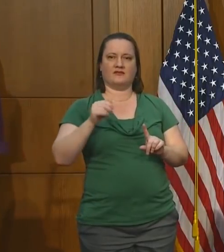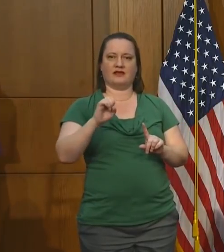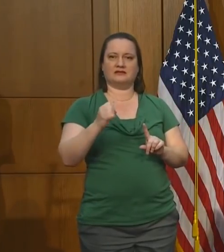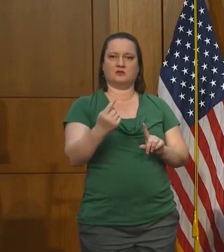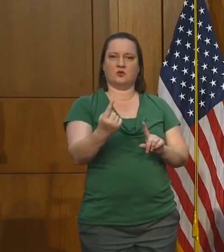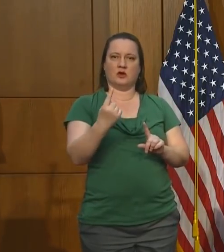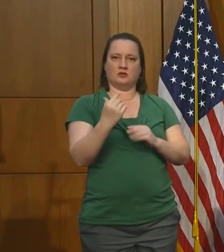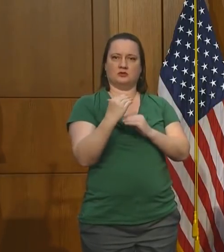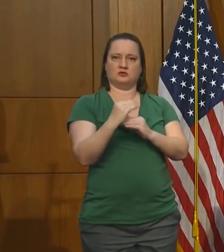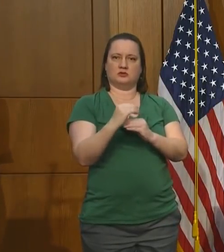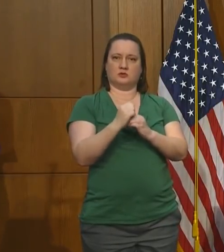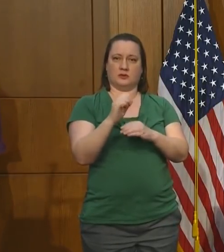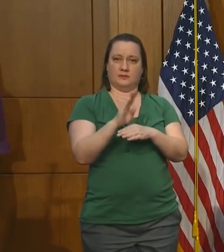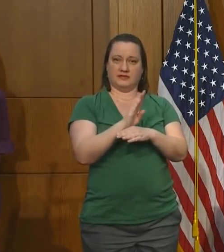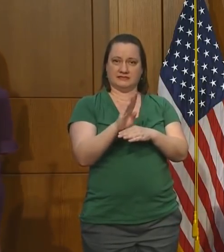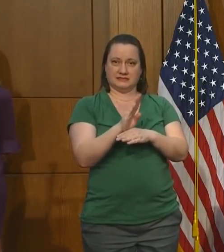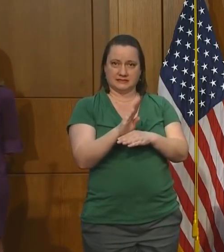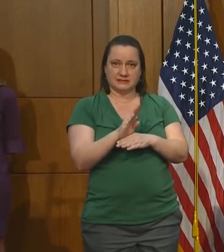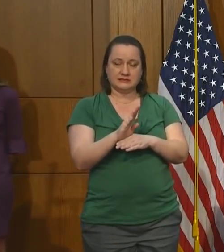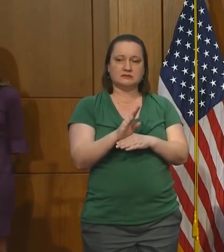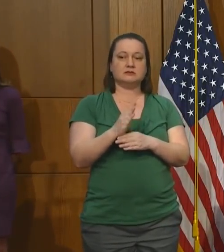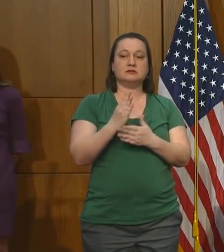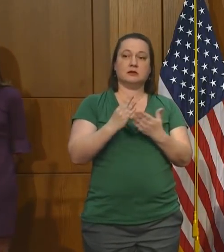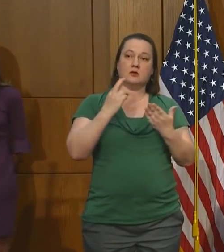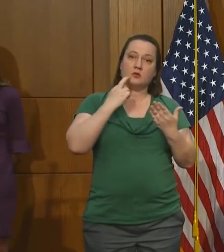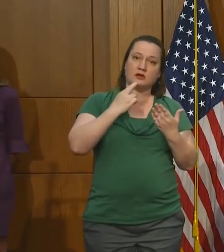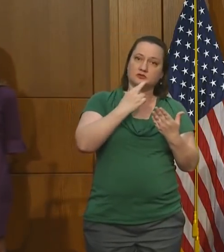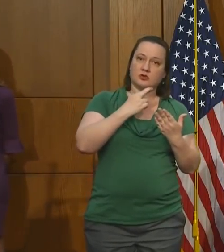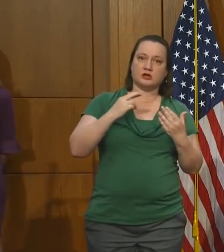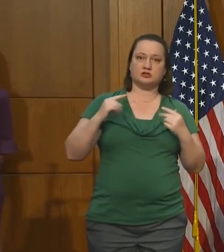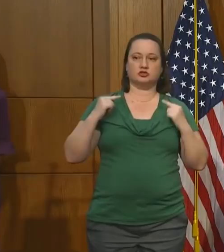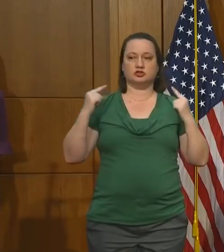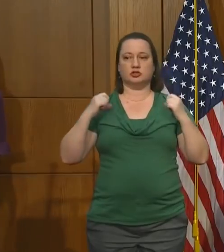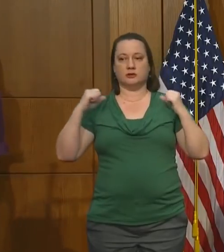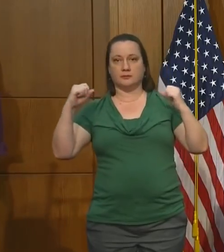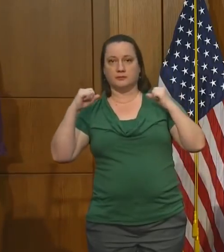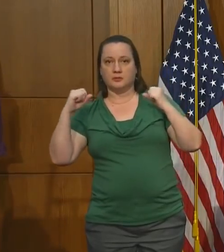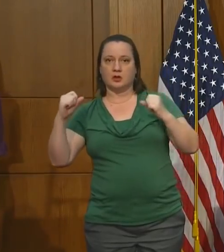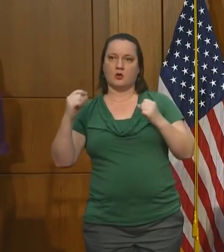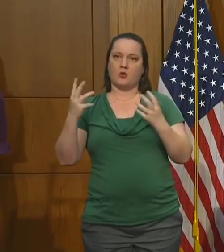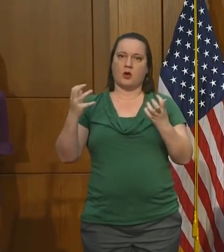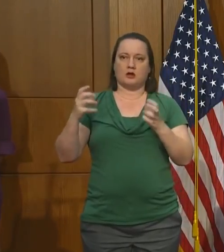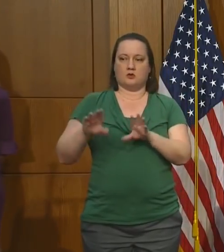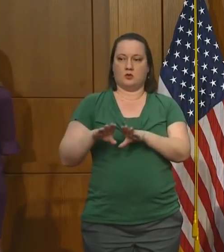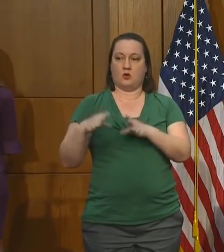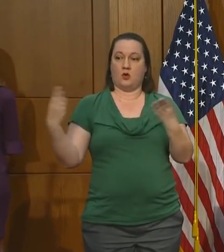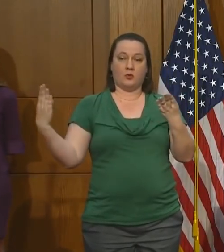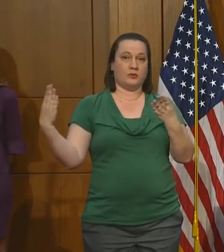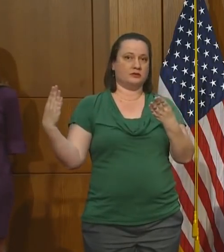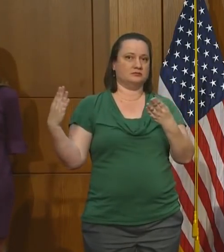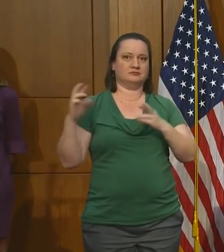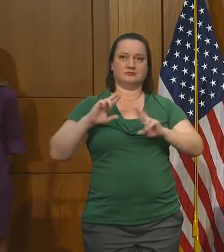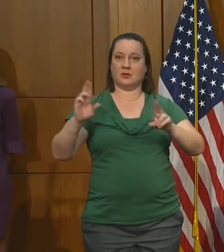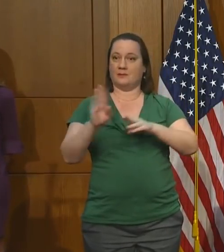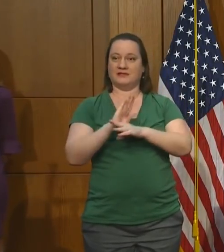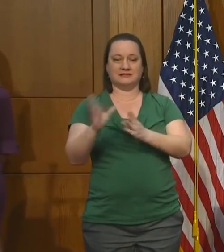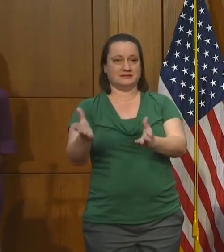BEACHES. YES. HELLO GOVERNOR- GOING BACK TO THE FACE WANT RESTRICTIONS ON BUSINESSES- WE SPOKE IN THE RESTAURANT IN GENERAL NURSING WE'RE HOPEFUL